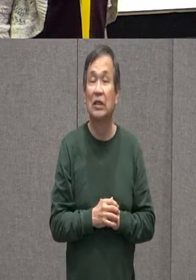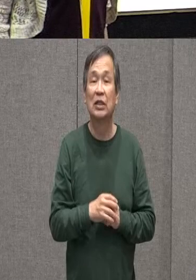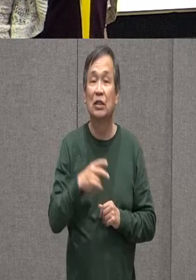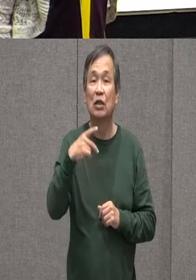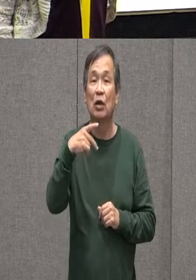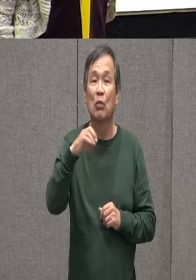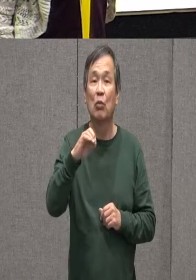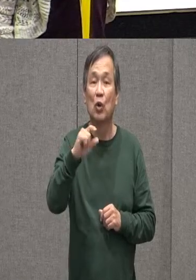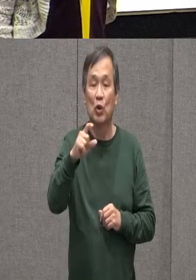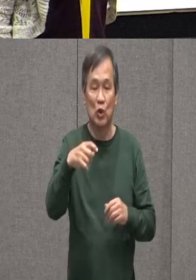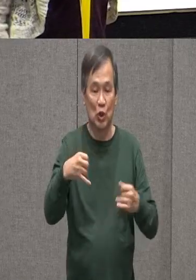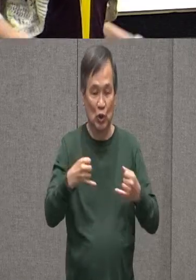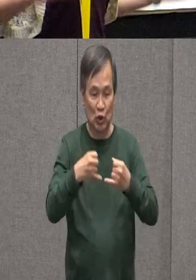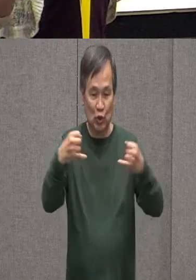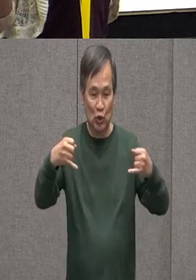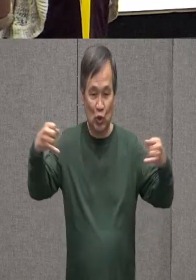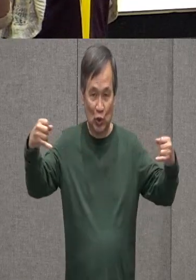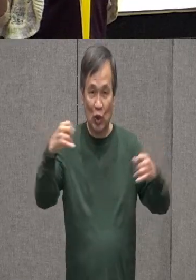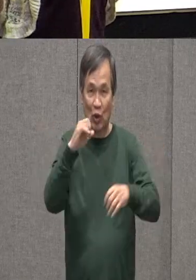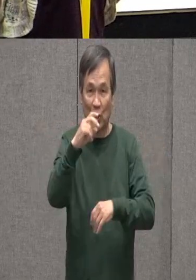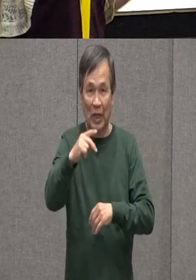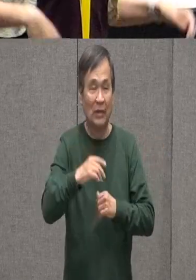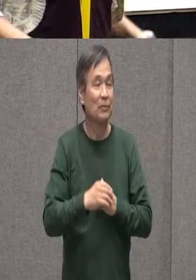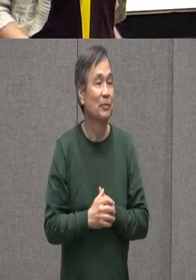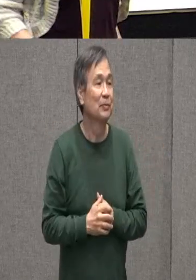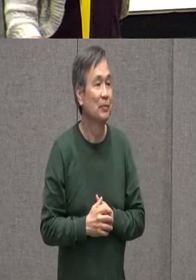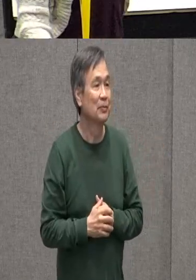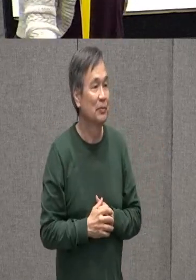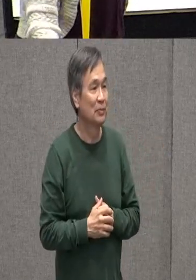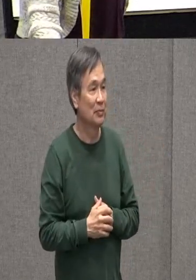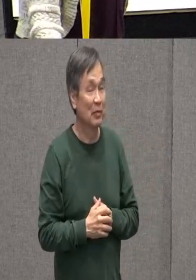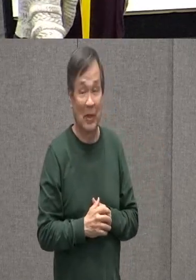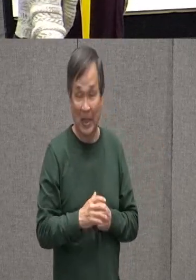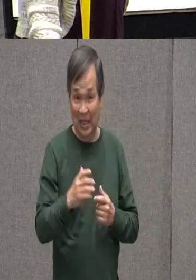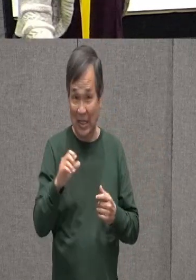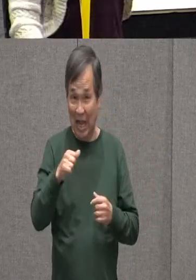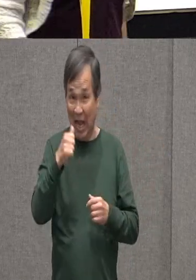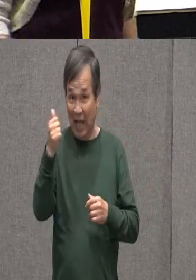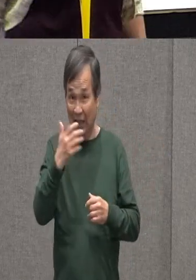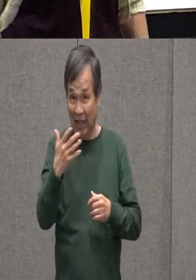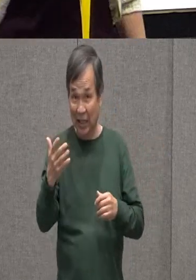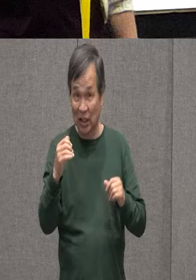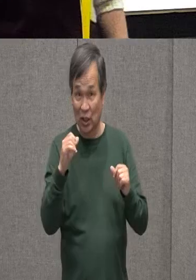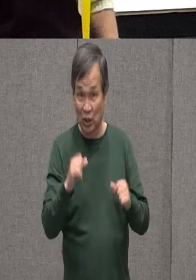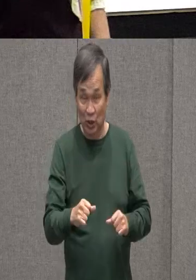to make an oval shape, okay? Very cool. All right, the other things that you can print with